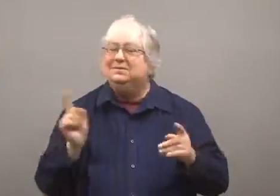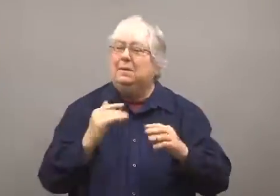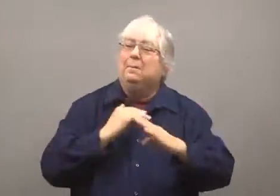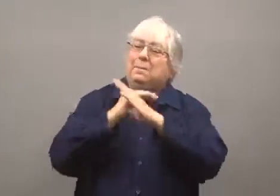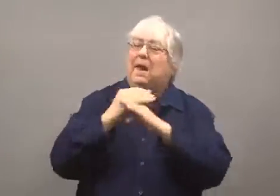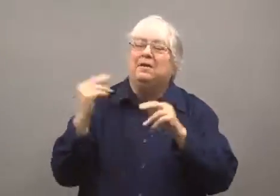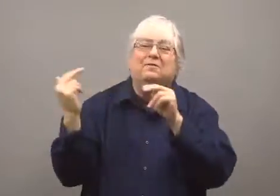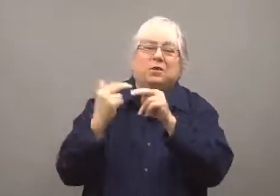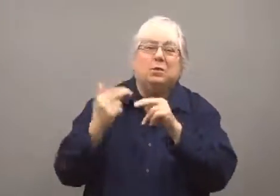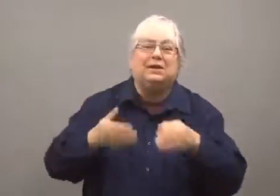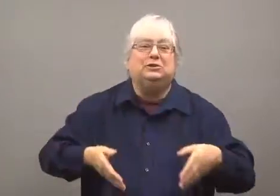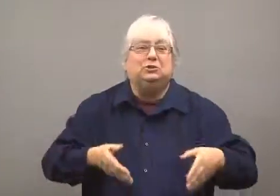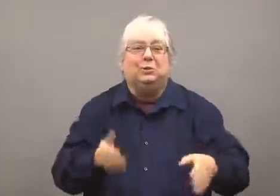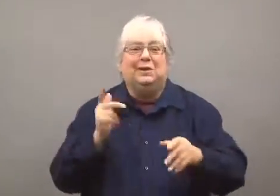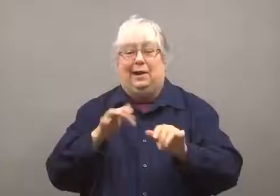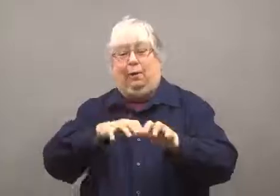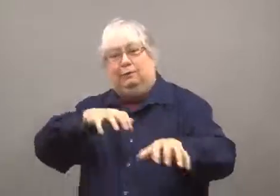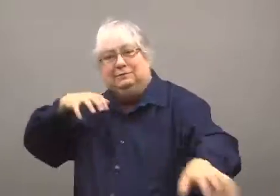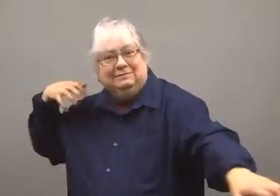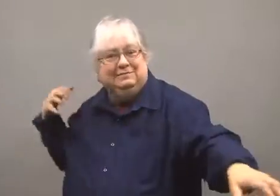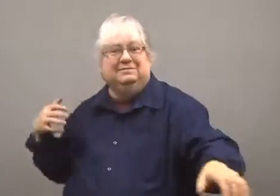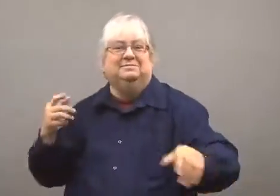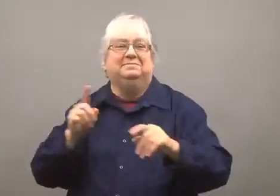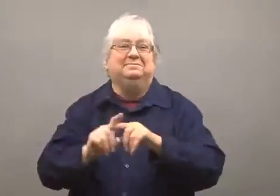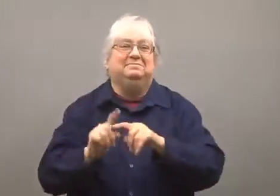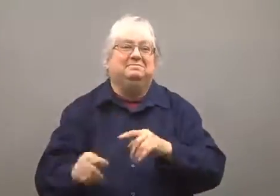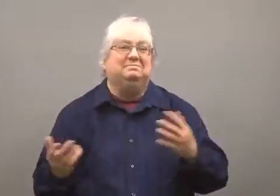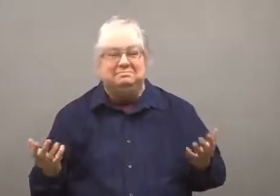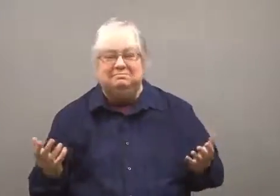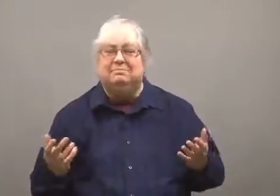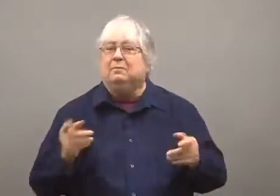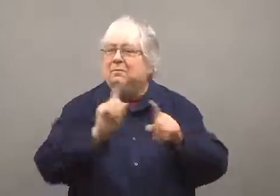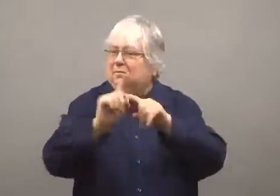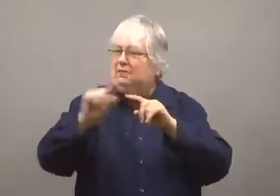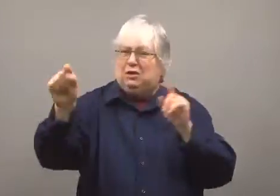Streets and freeways were blocked, backing up traffic.